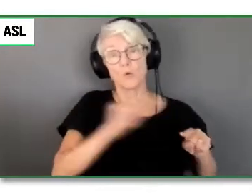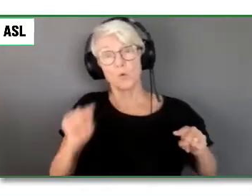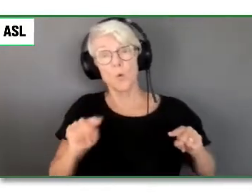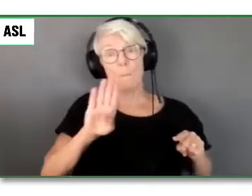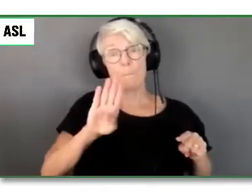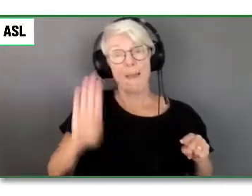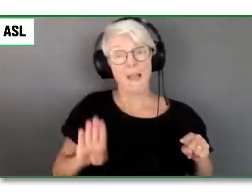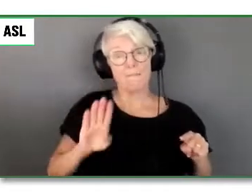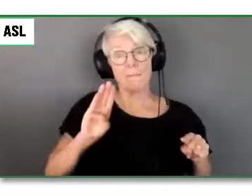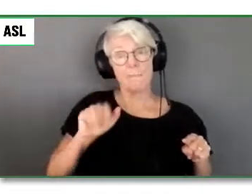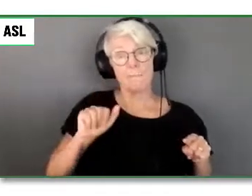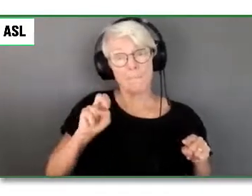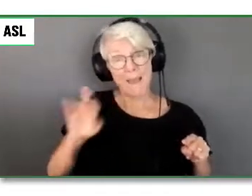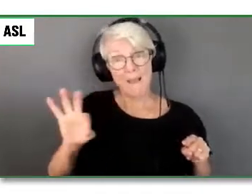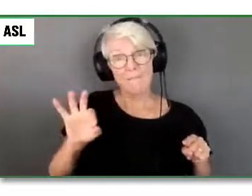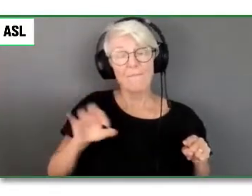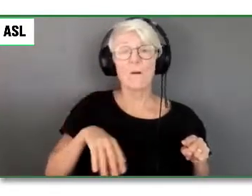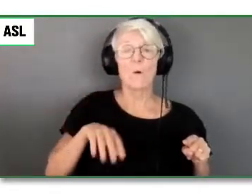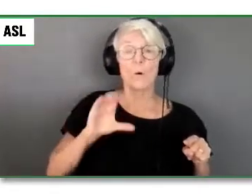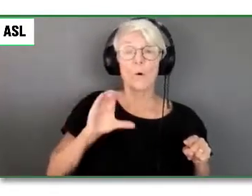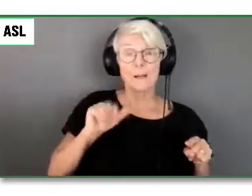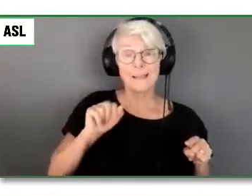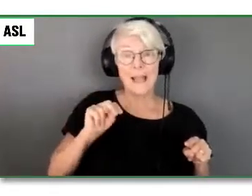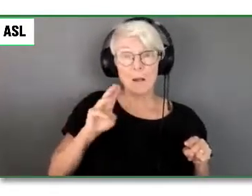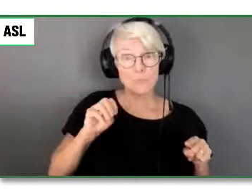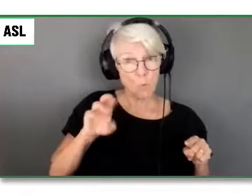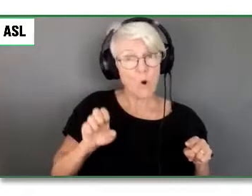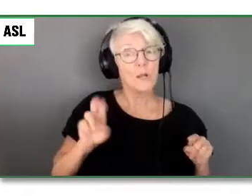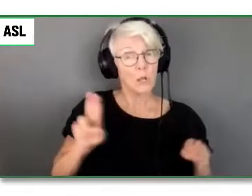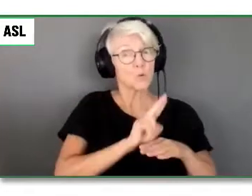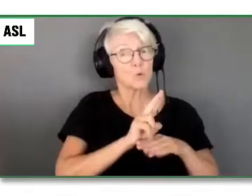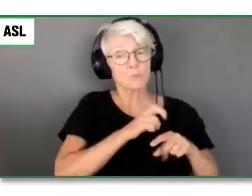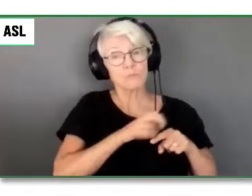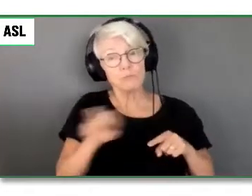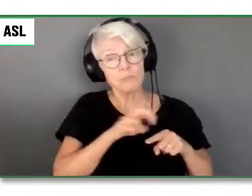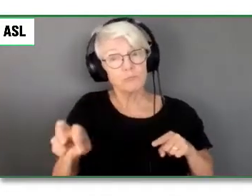To make sure that the bus they're using is wheelchair accessible, they require